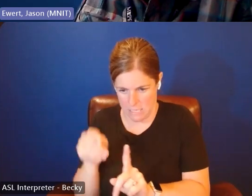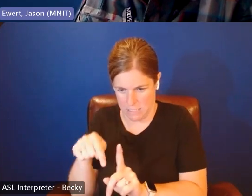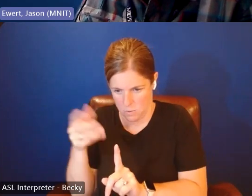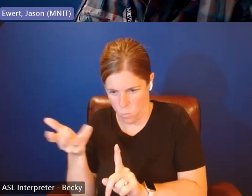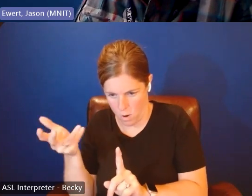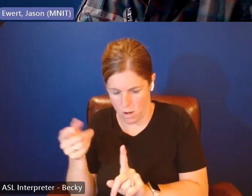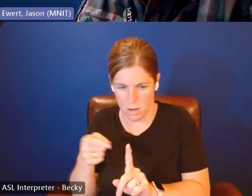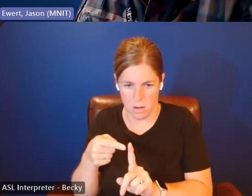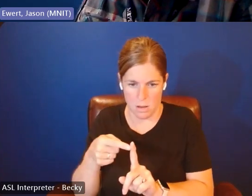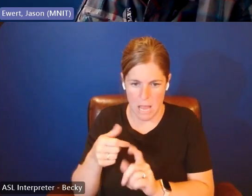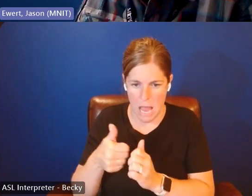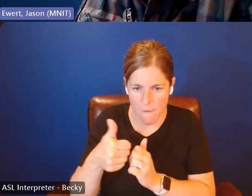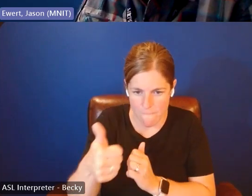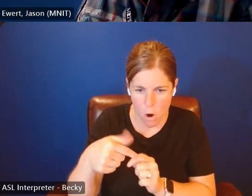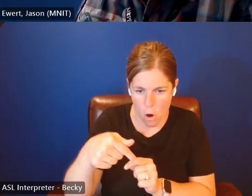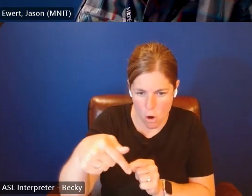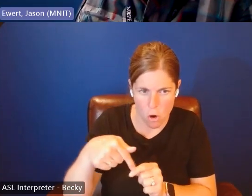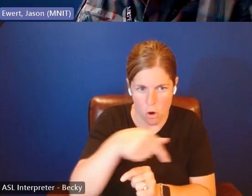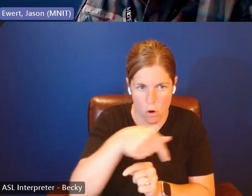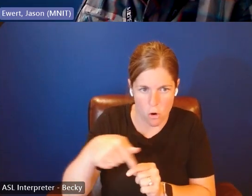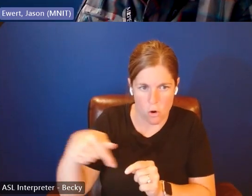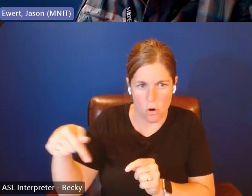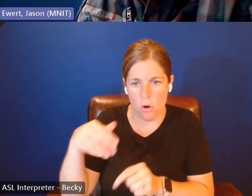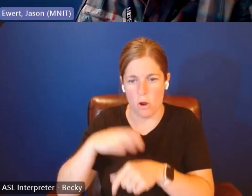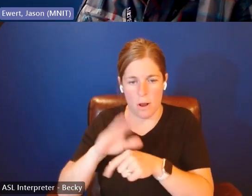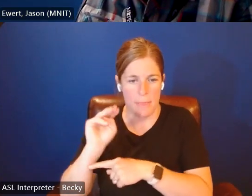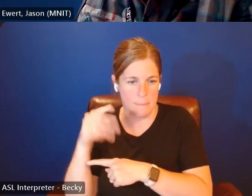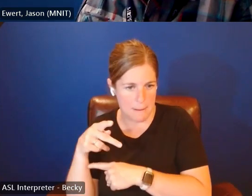between objects on the map.